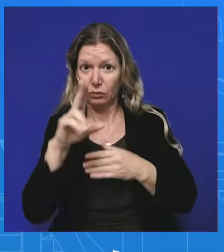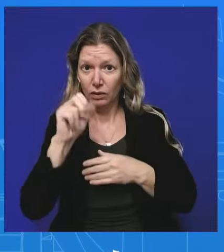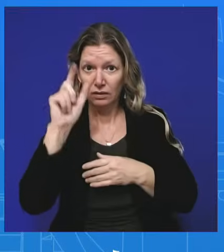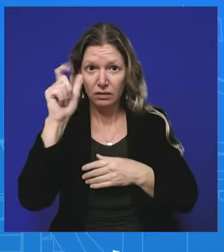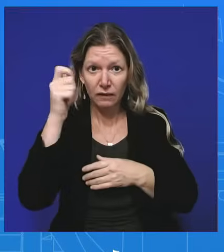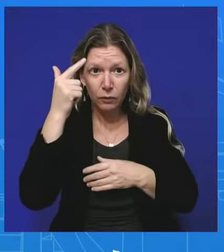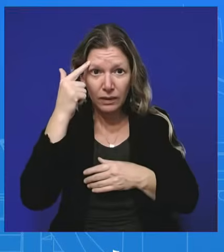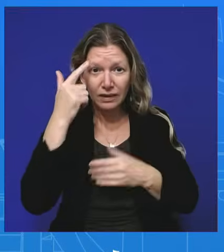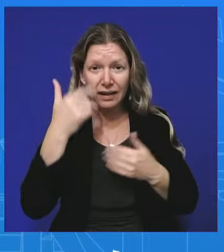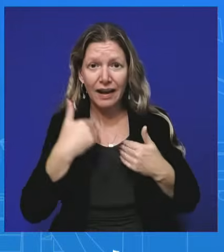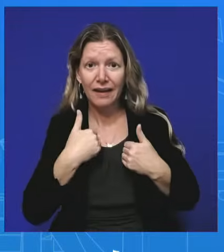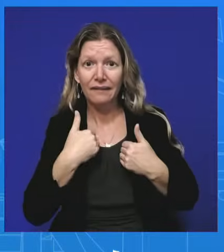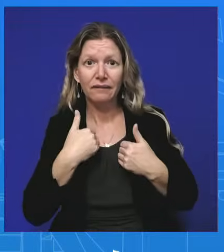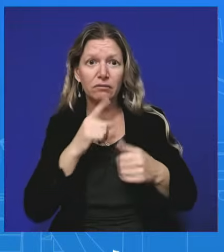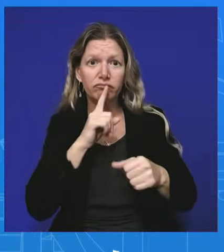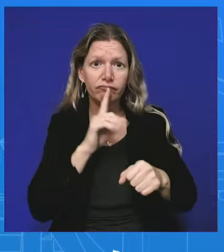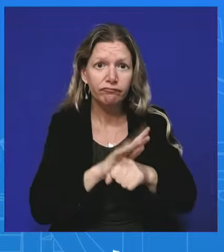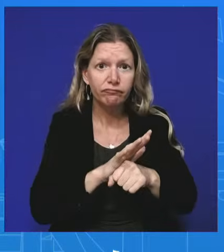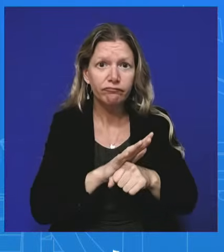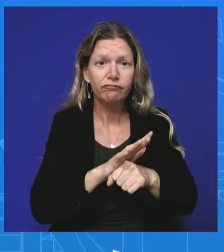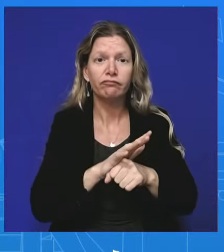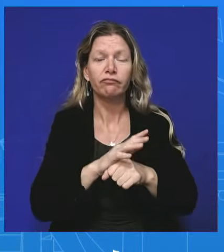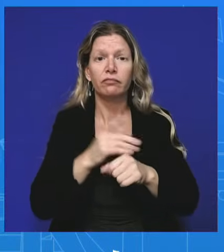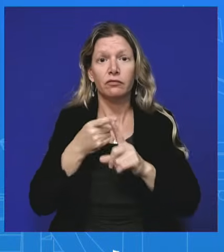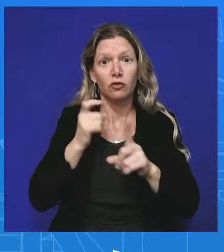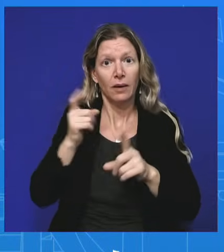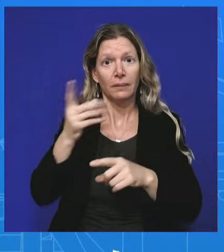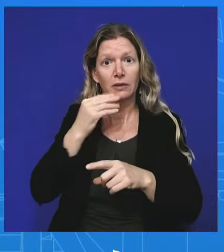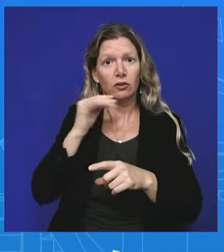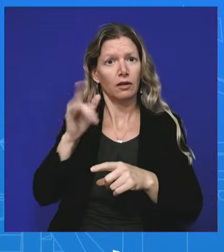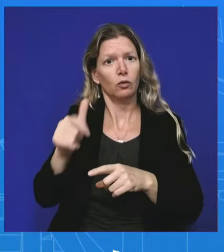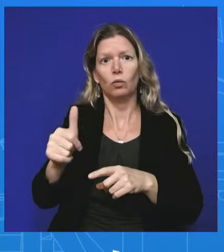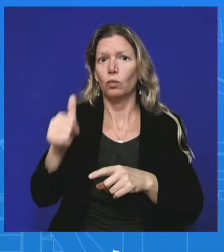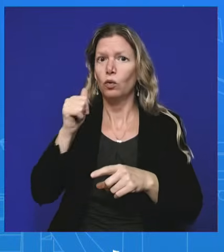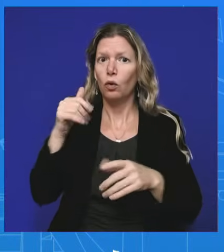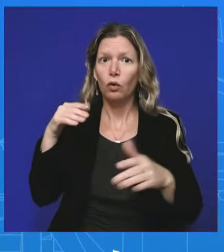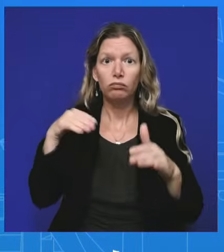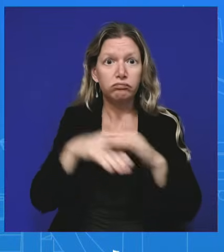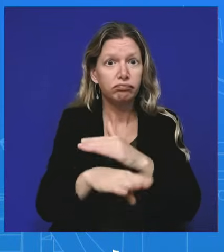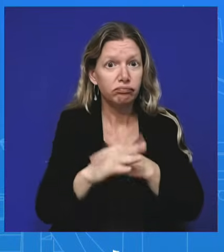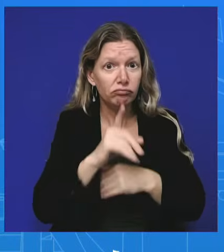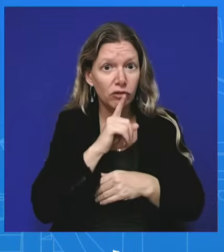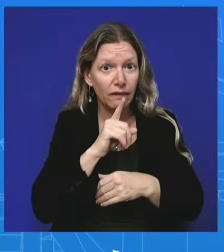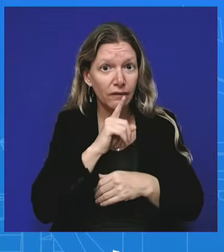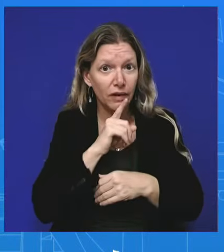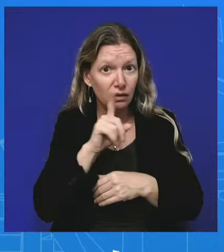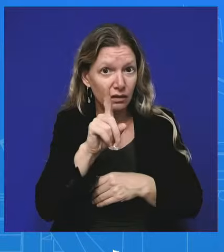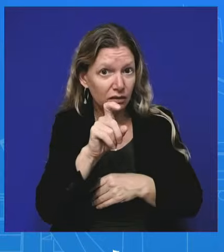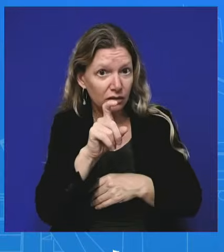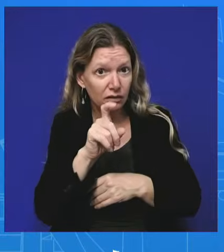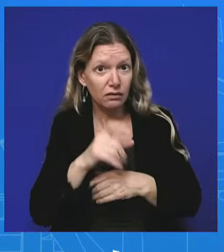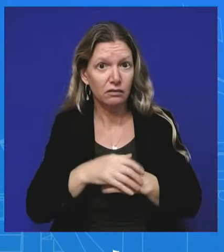without getting into our diplomatic conversations -- we've said this before -- that we're going to continue to talk to the Israelis